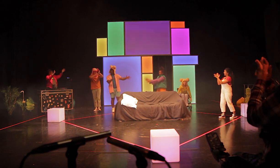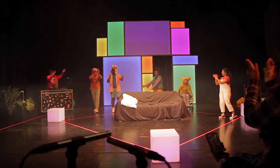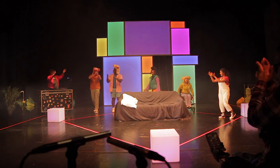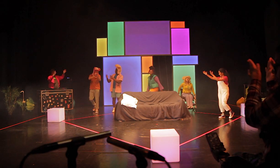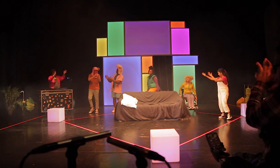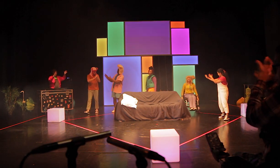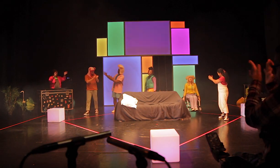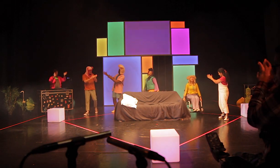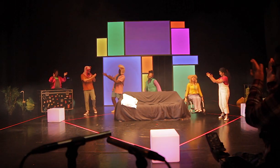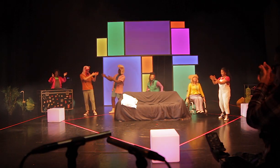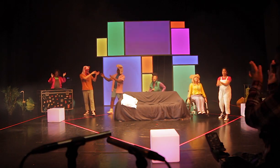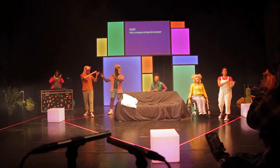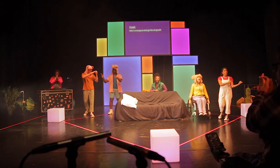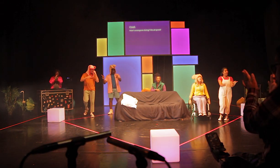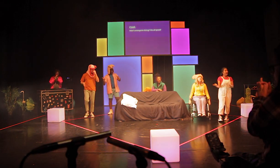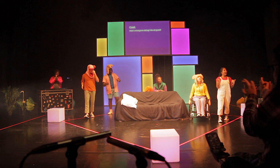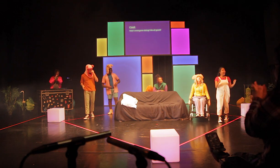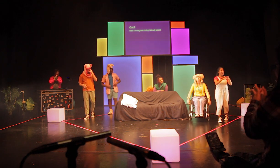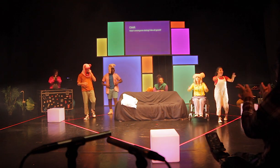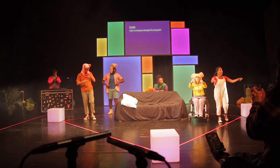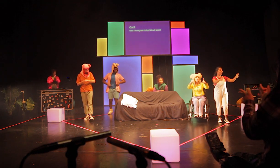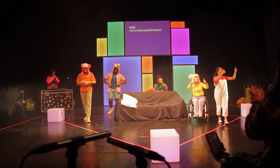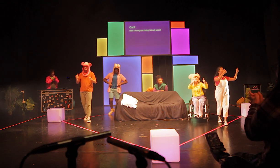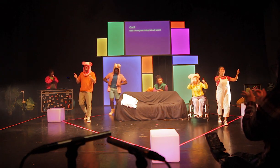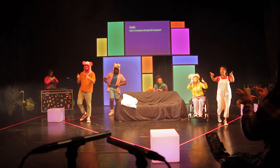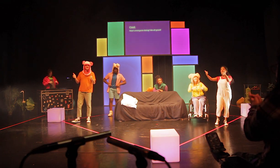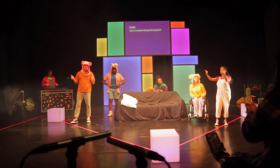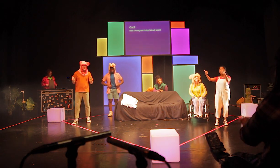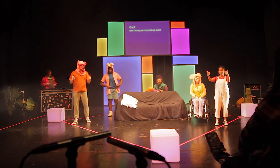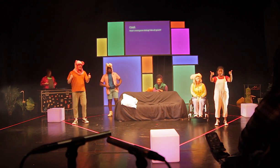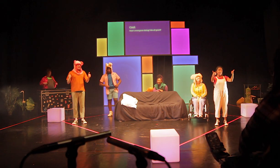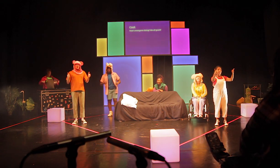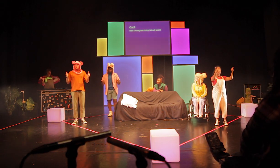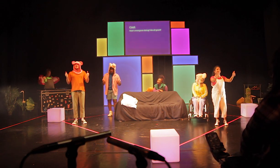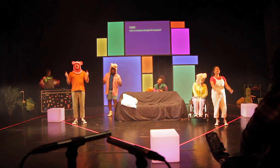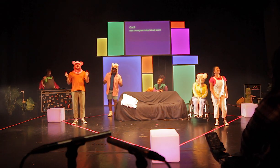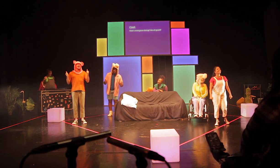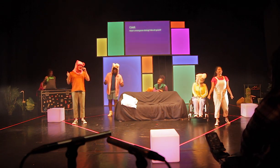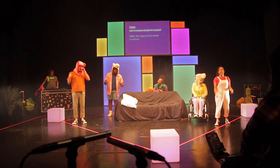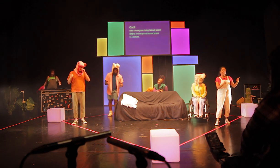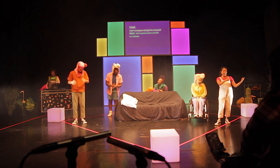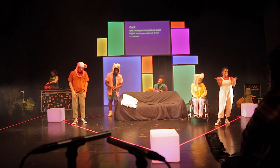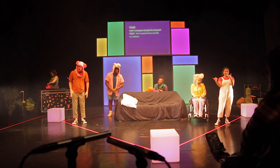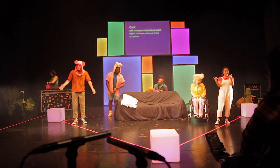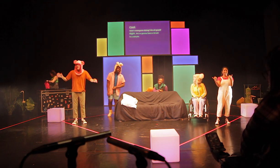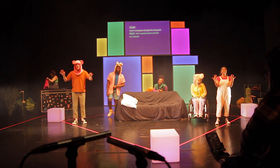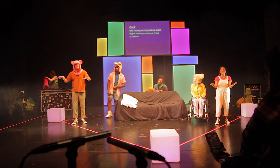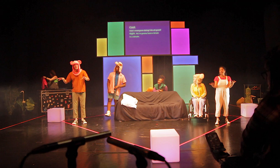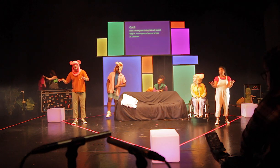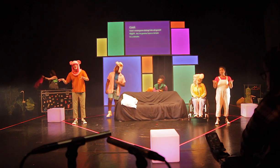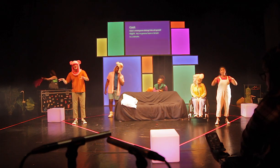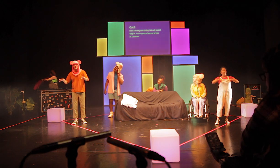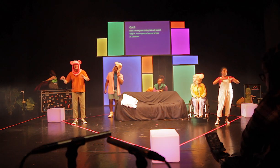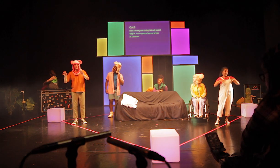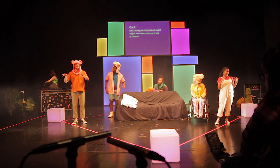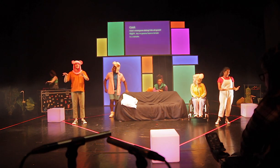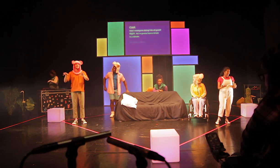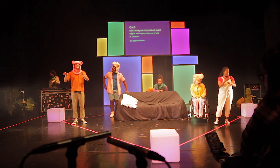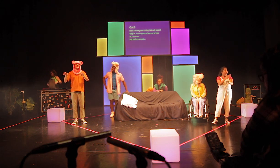Right, well, we're going to have a break in a minute but before we do